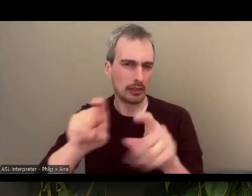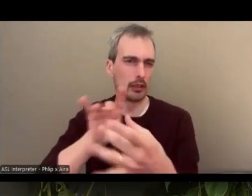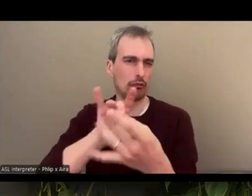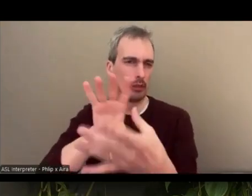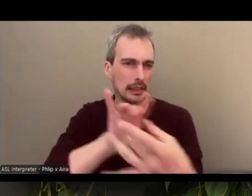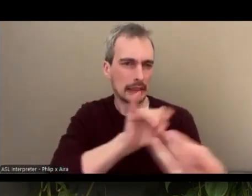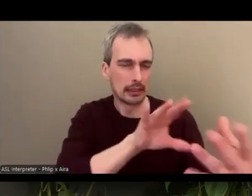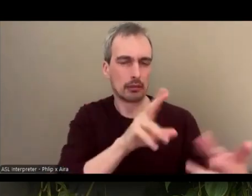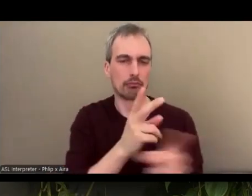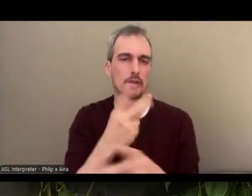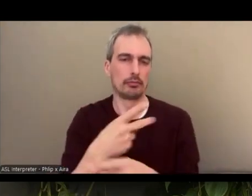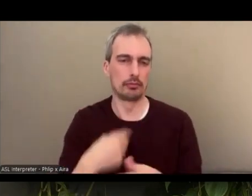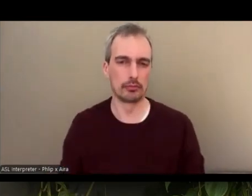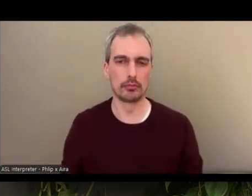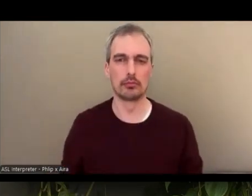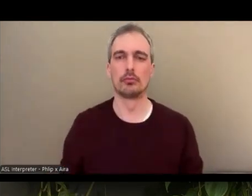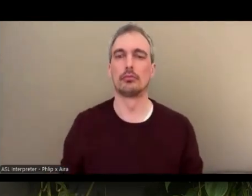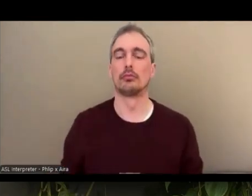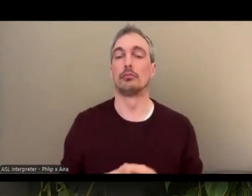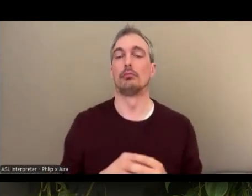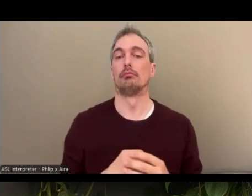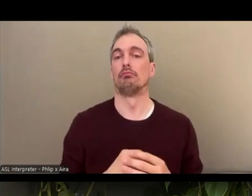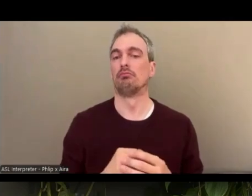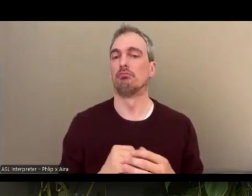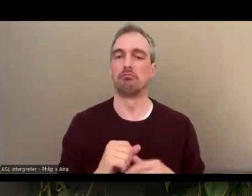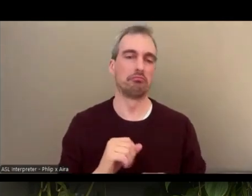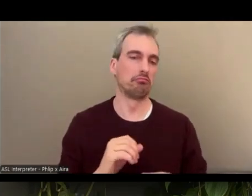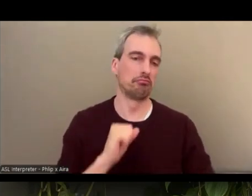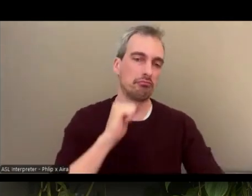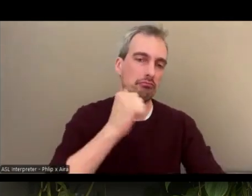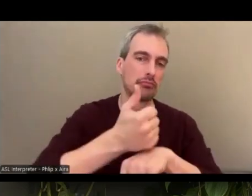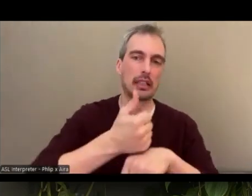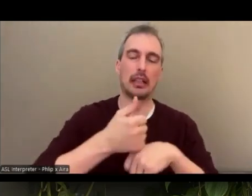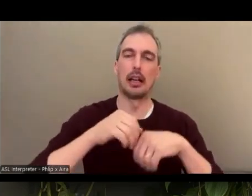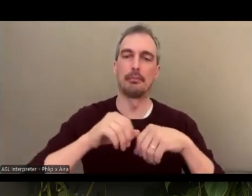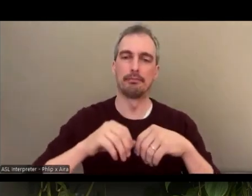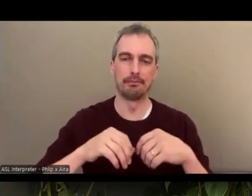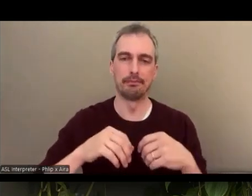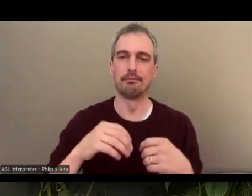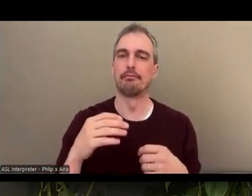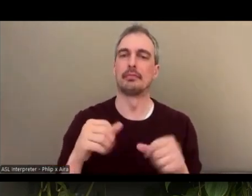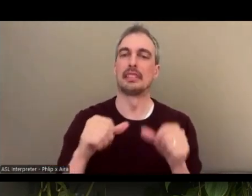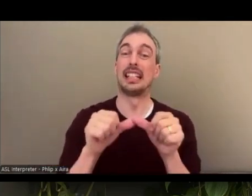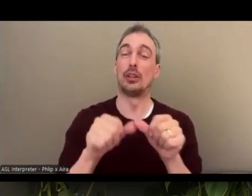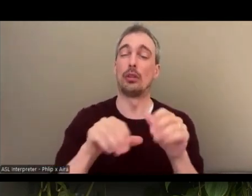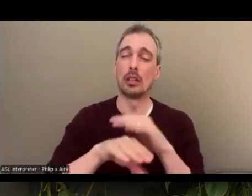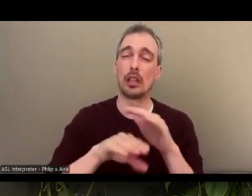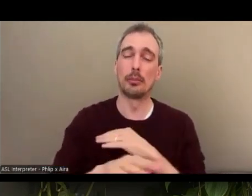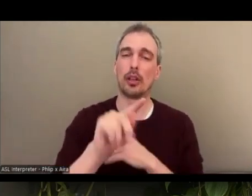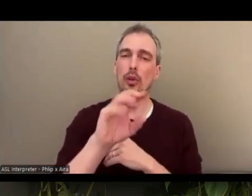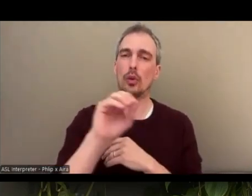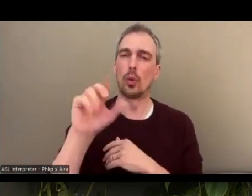So implementing continuous accessibility tooling should be considered I think essential but not sufficient for meeting this proof point.